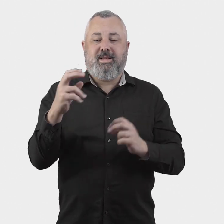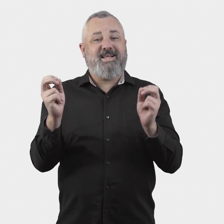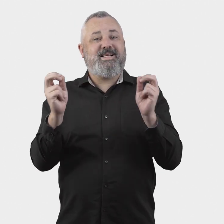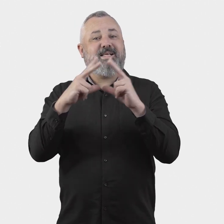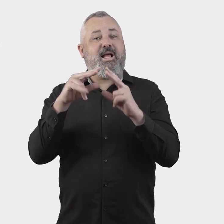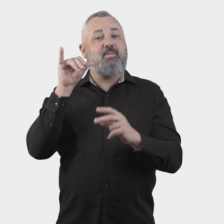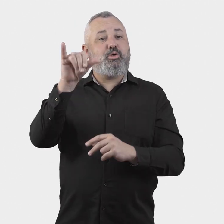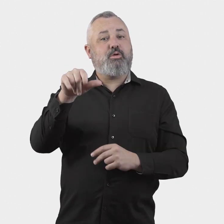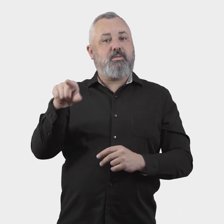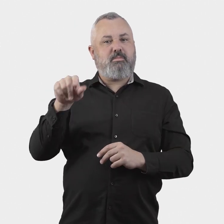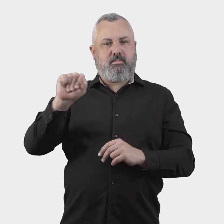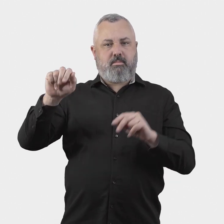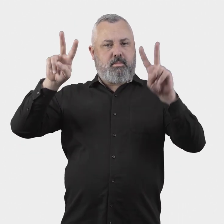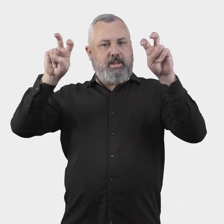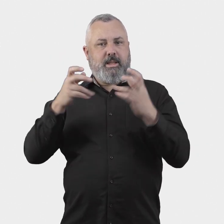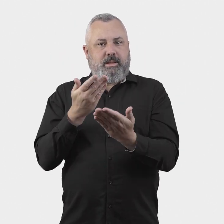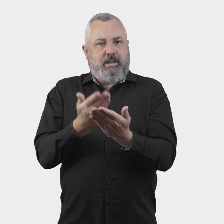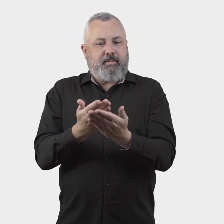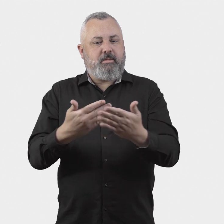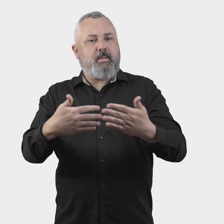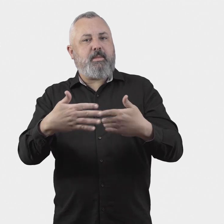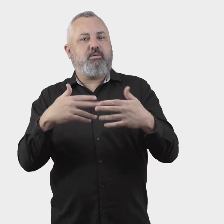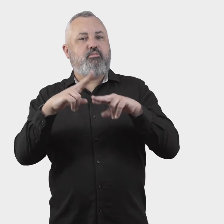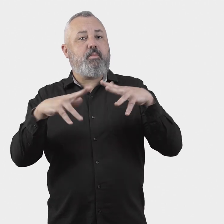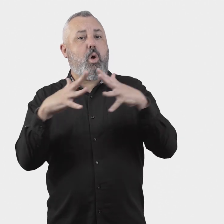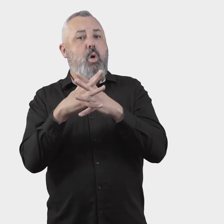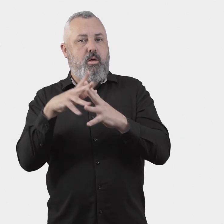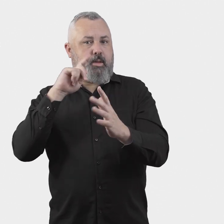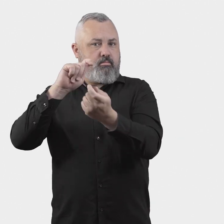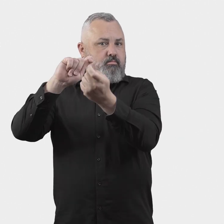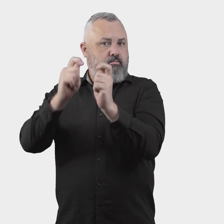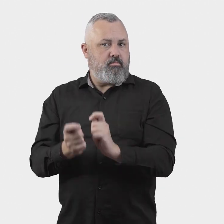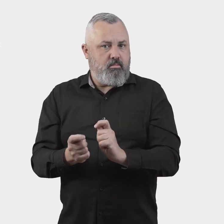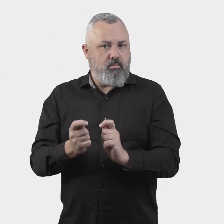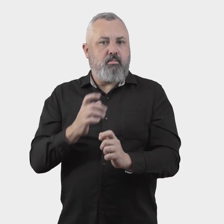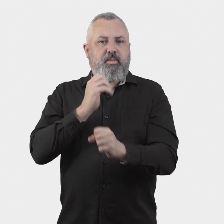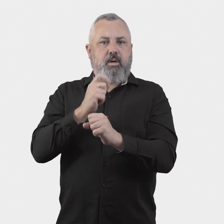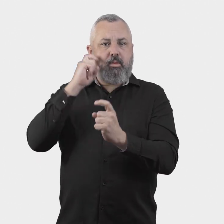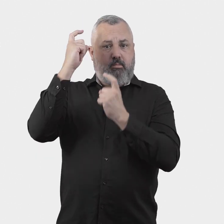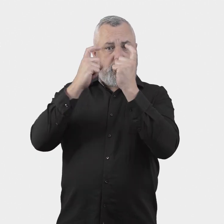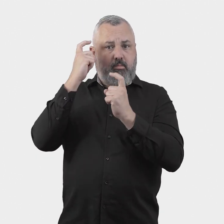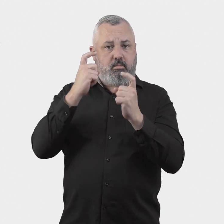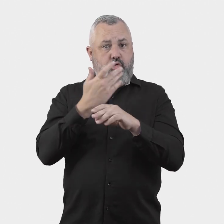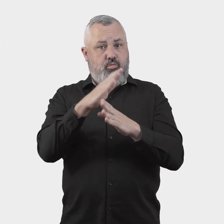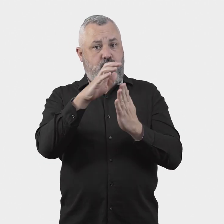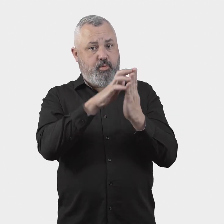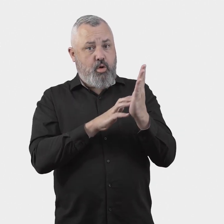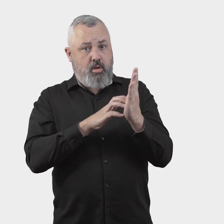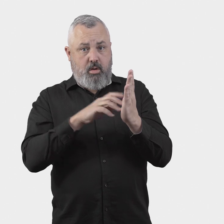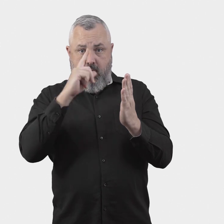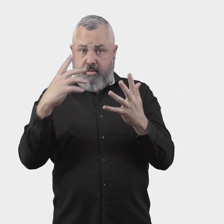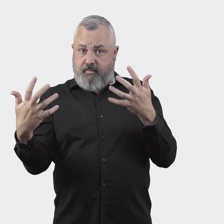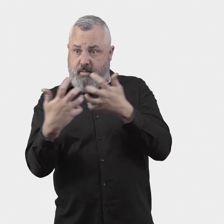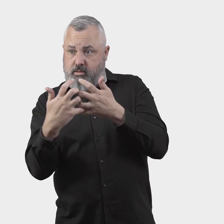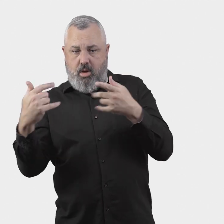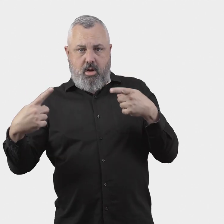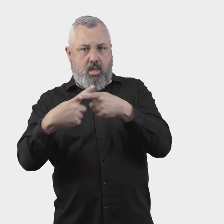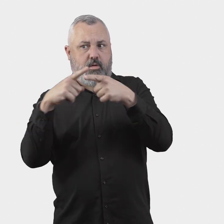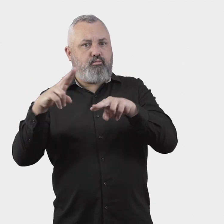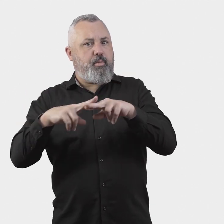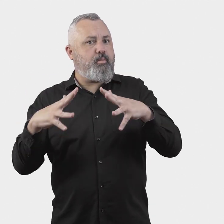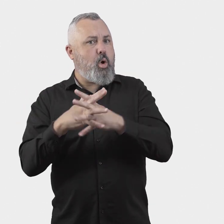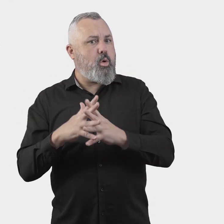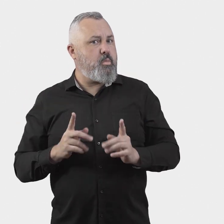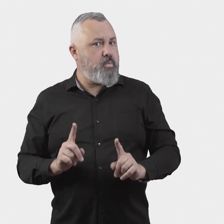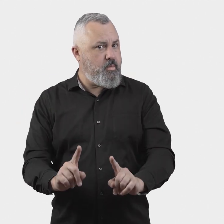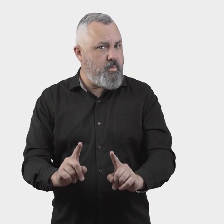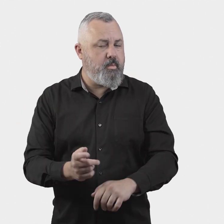Sydney Airport Demand Management framework, announced by the government in February 2024.